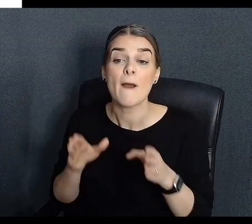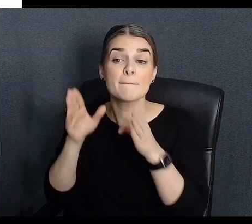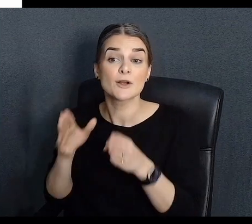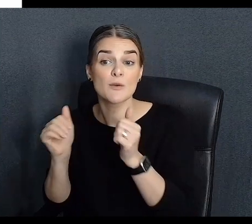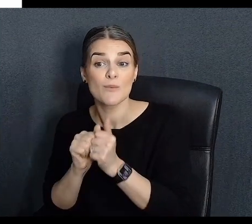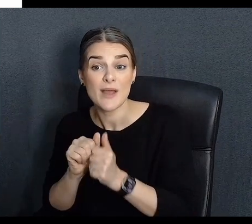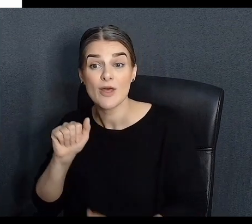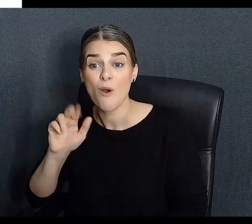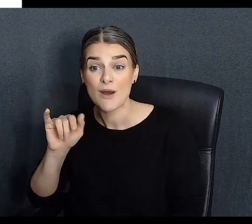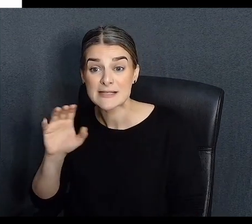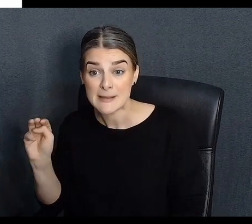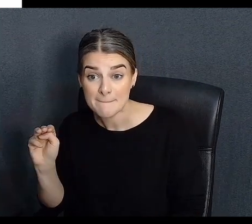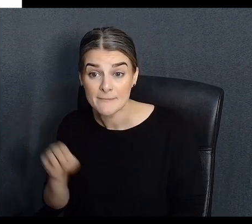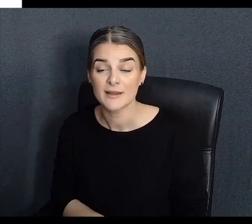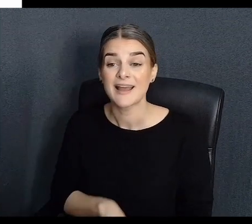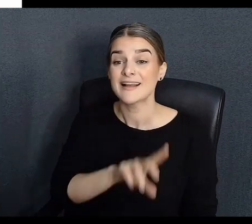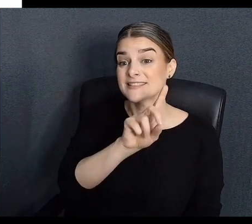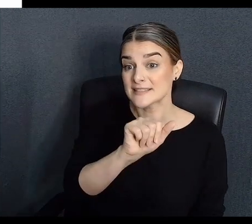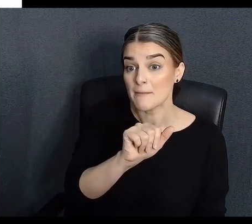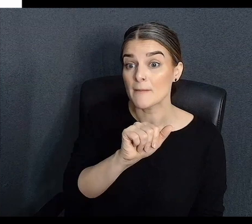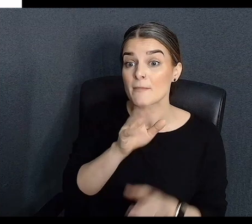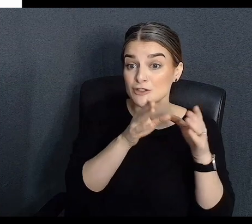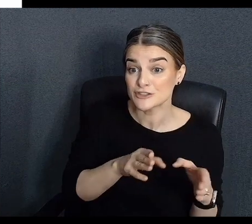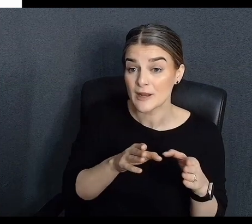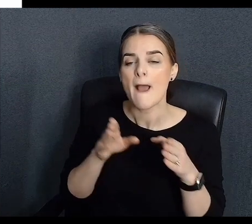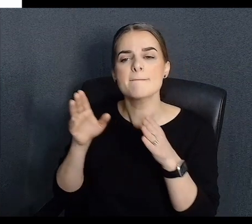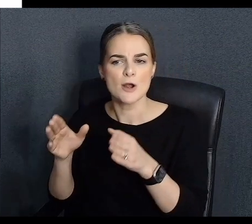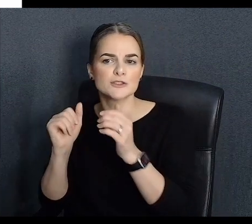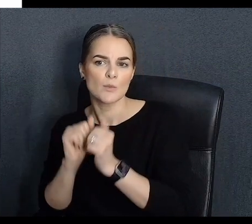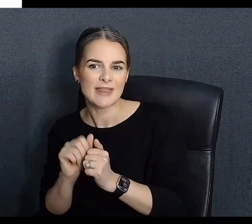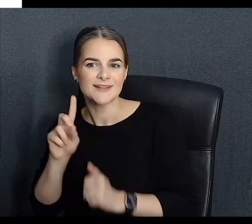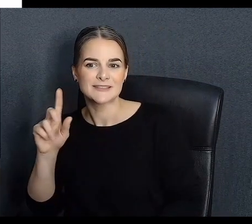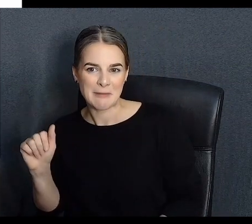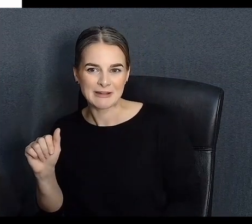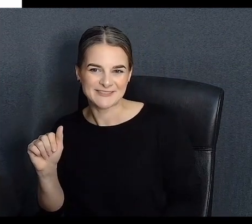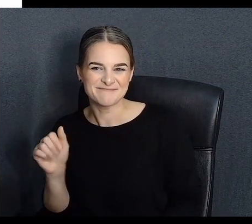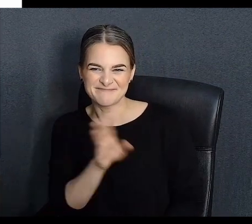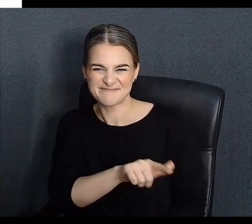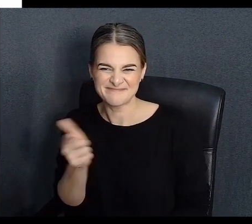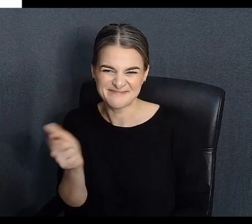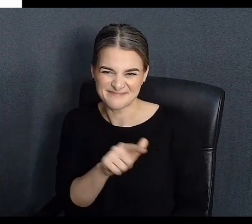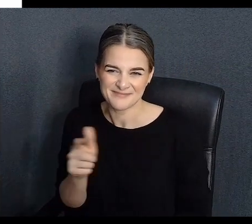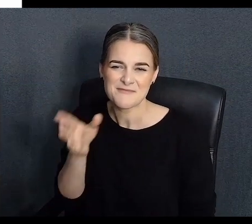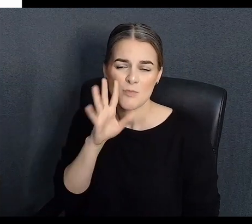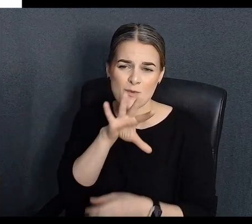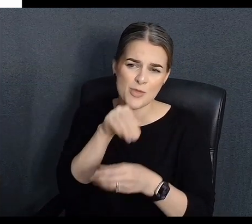disabled person, person with disability. So again, we do that to include and accommodate both preferences